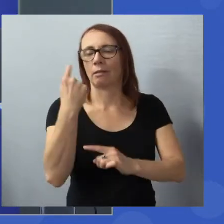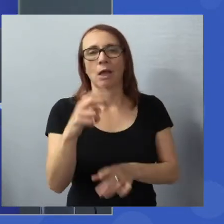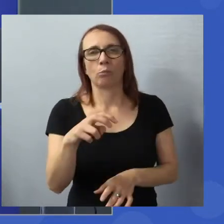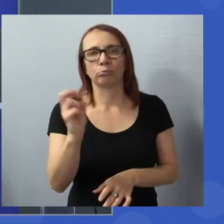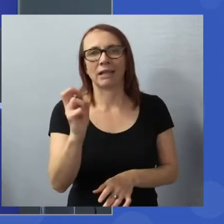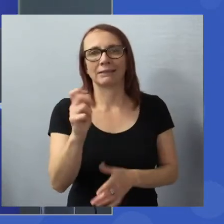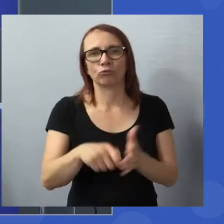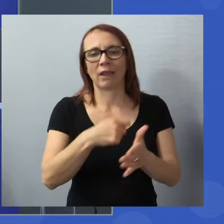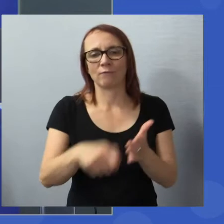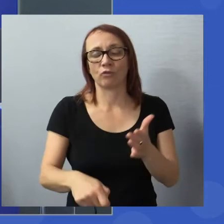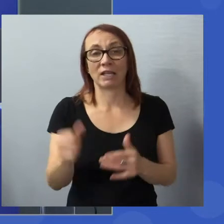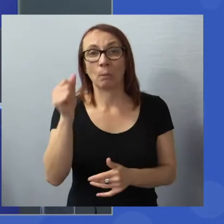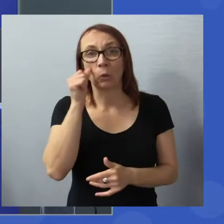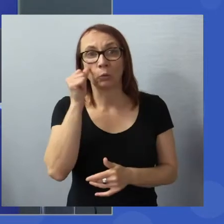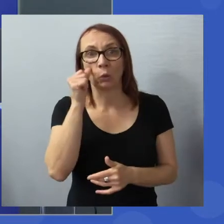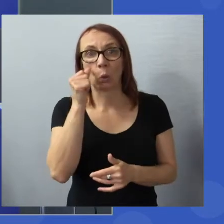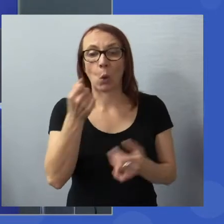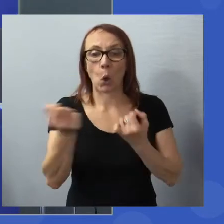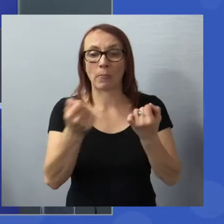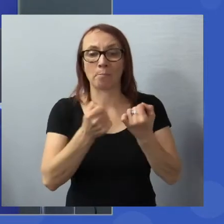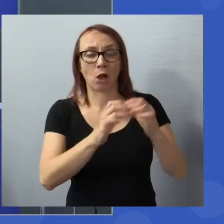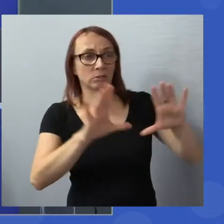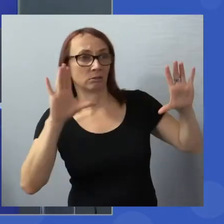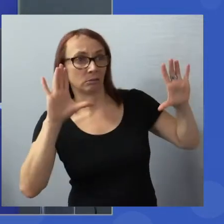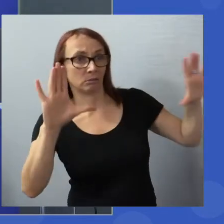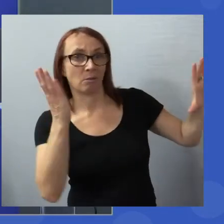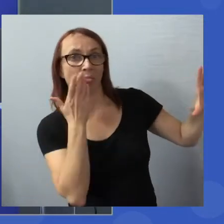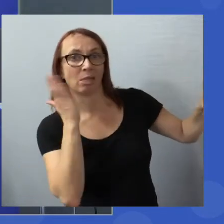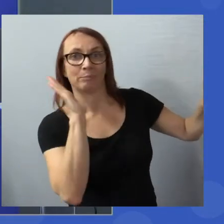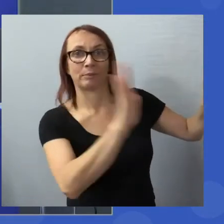everyone knows about 350 million pounds on the side of a bus everyone knows that